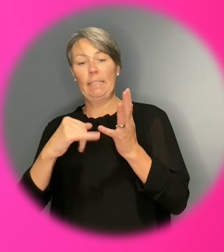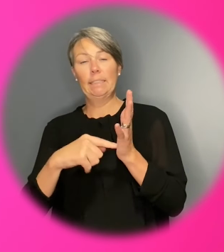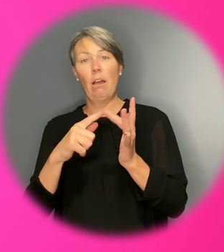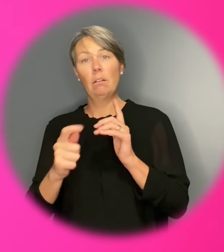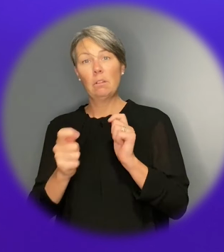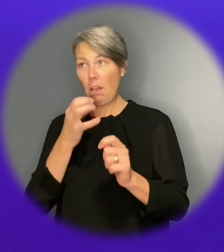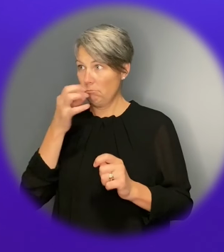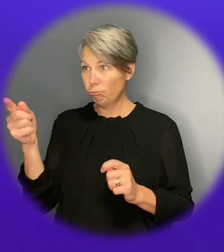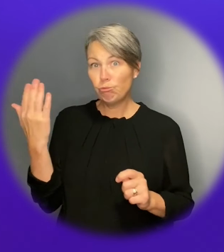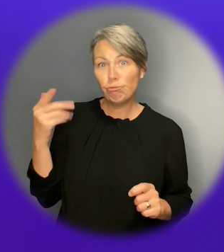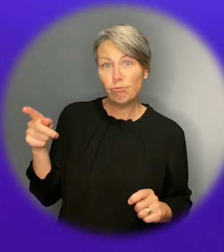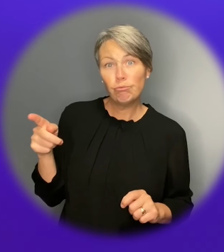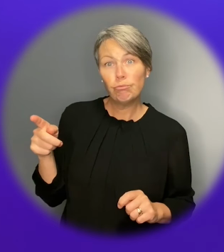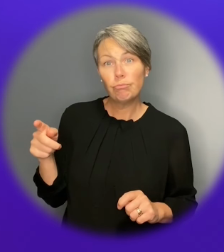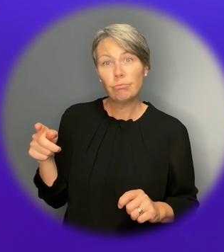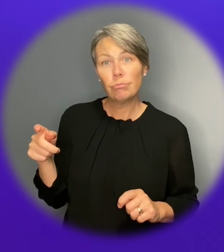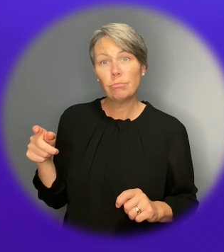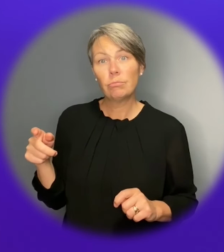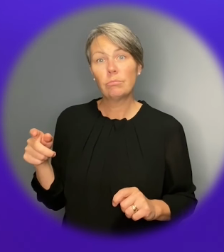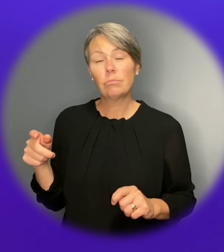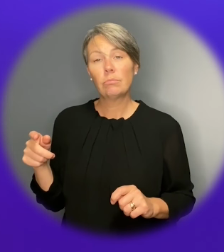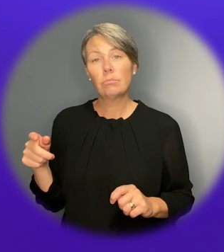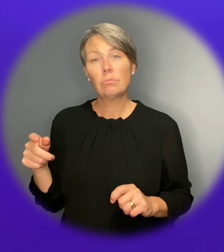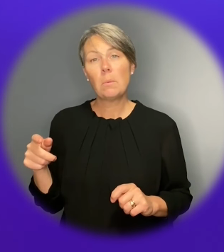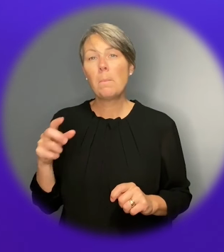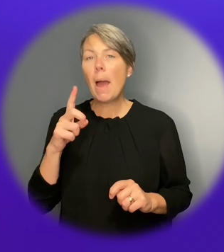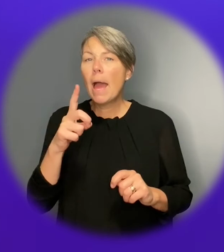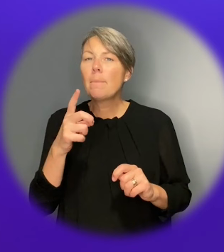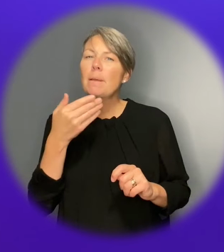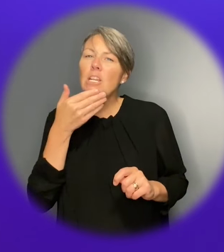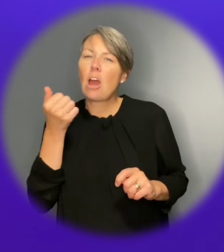recently? So as long as you are being kind about it and and and are asking in